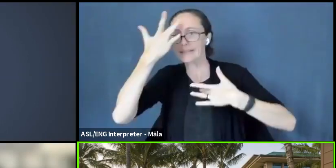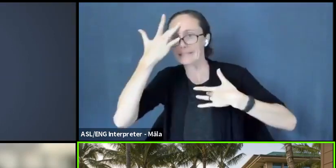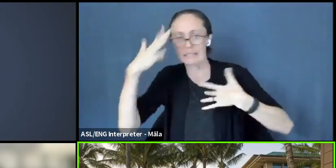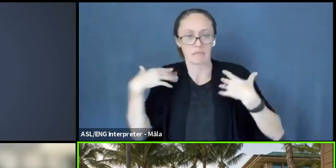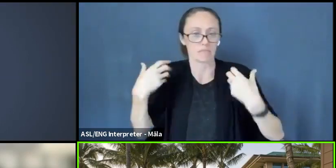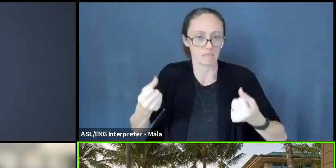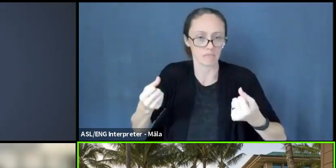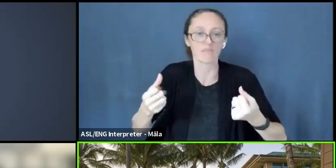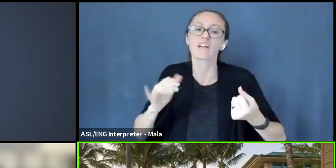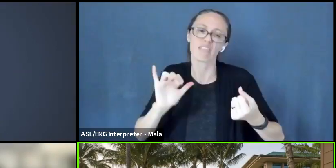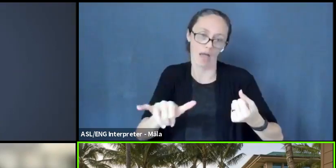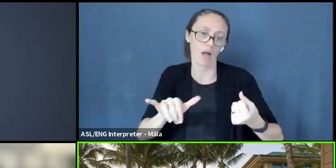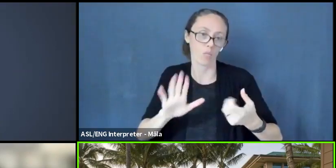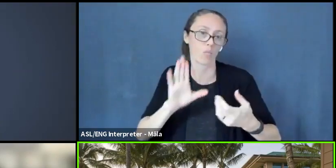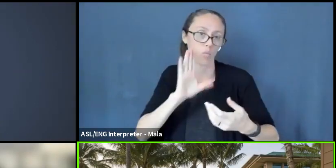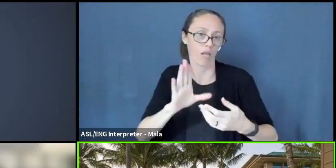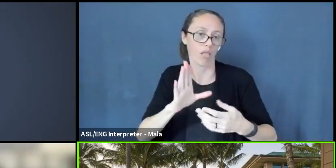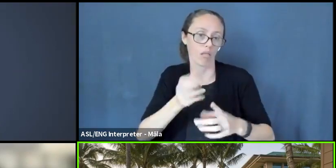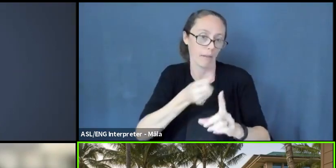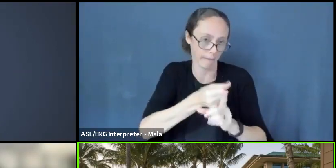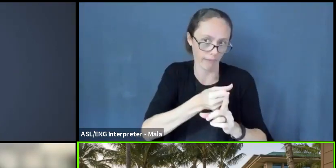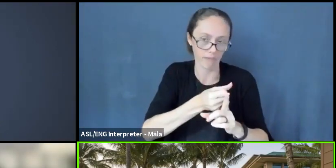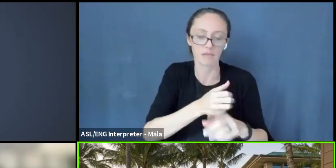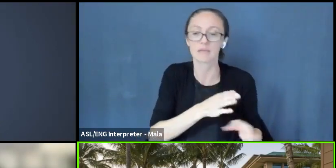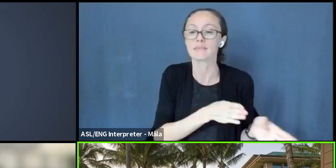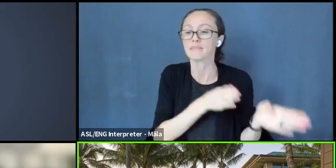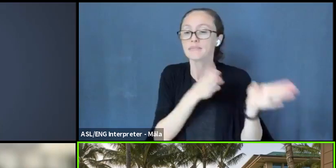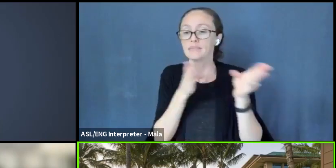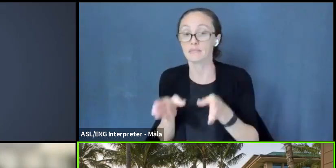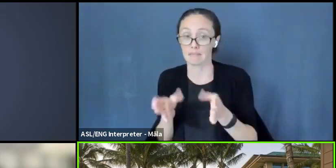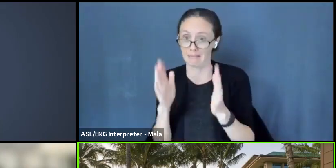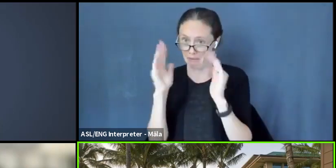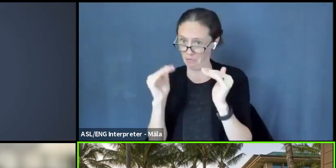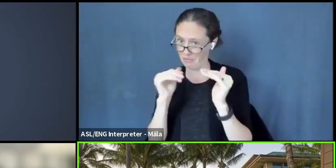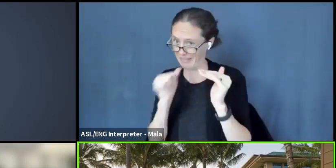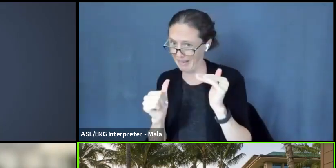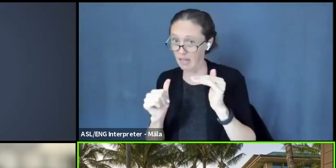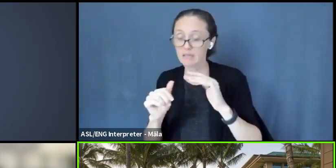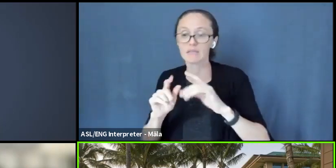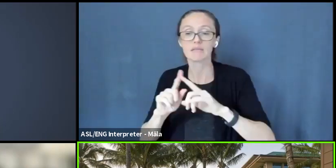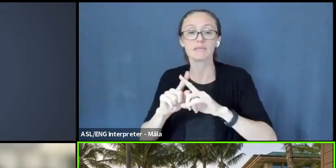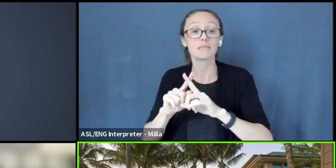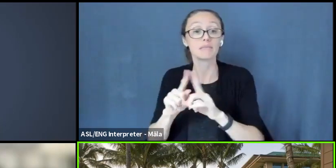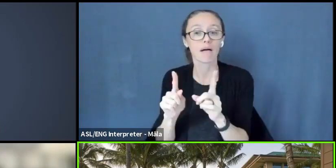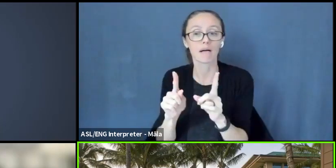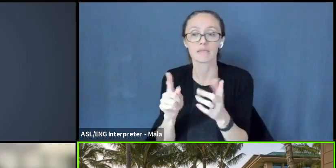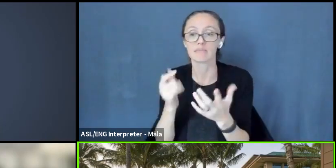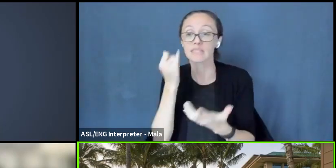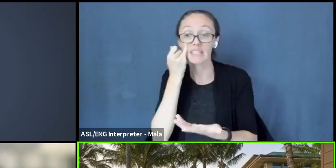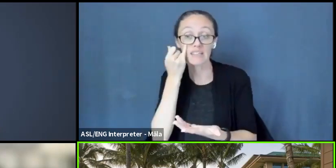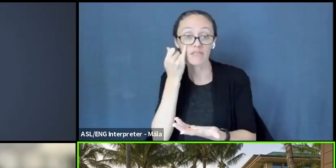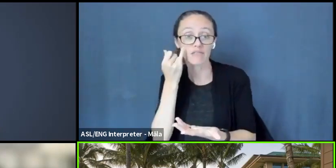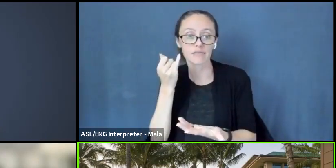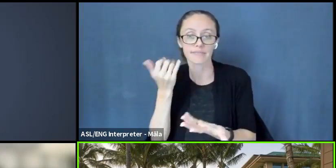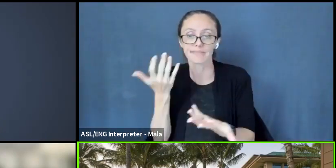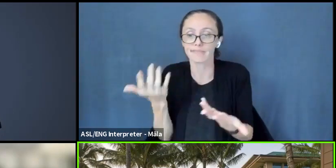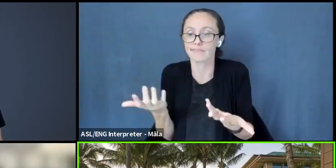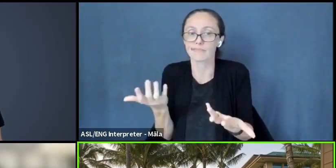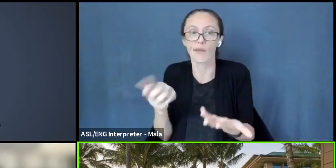And then if we have, say, hopefully not but say we do have enough of these other variants